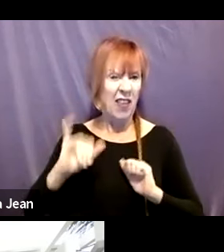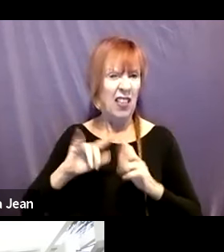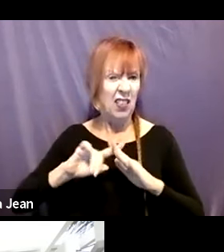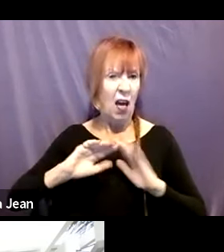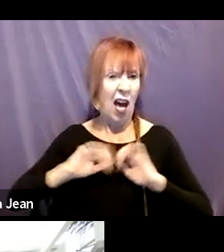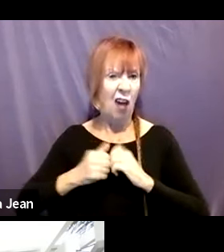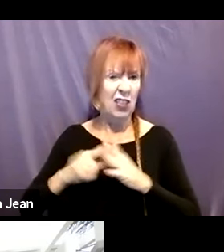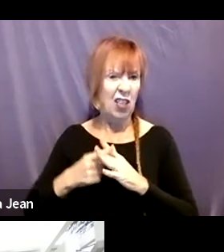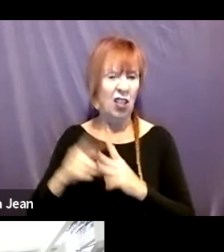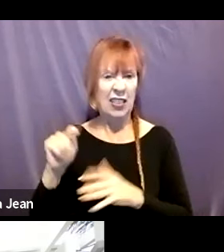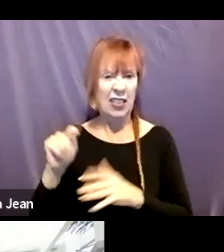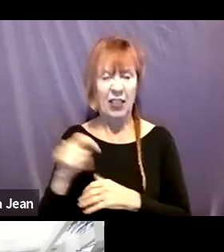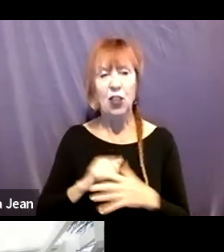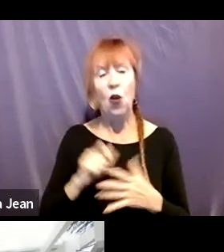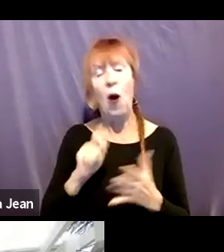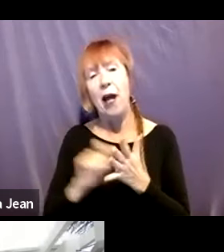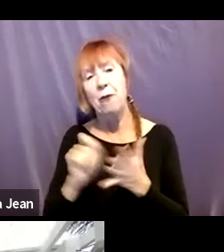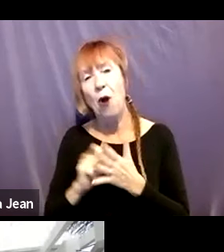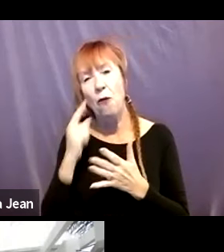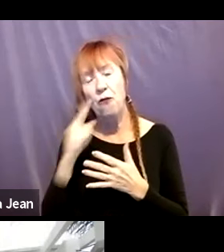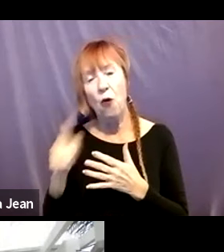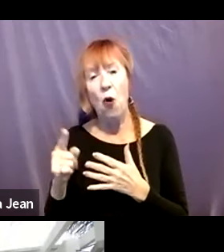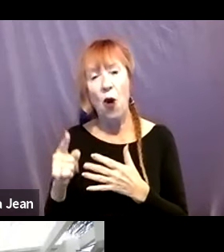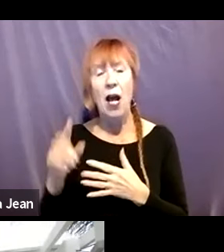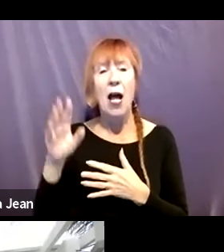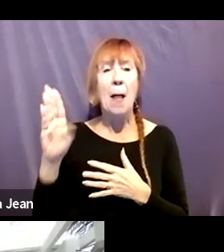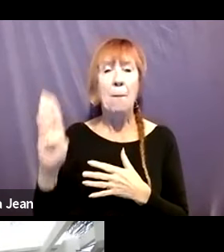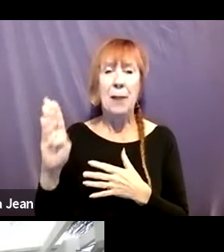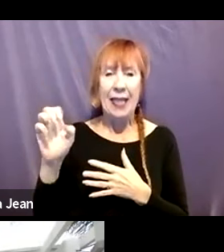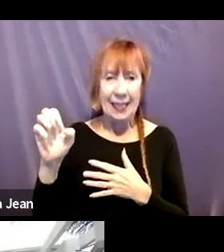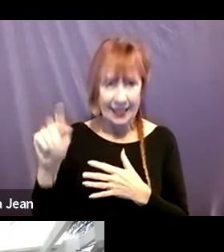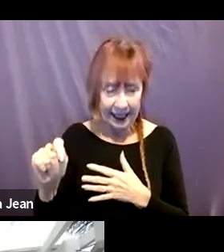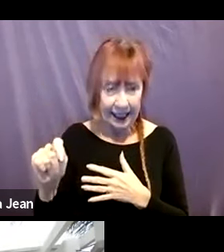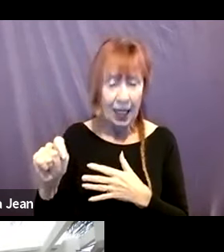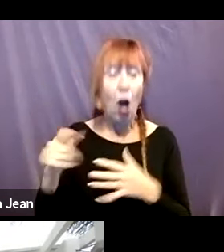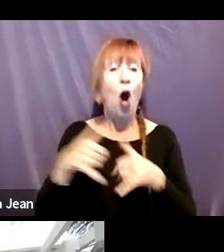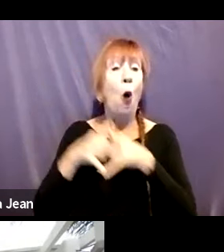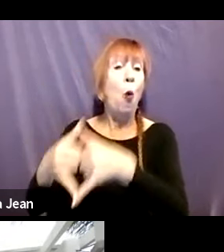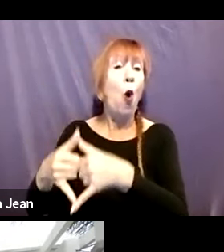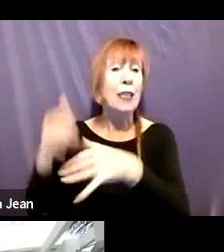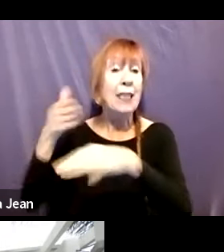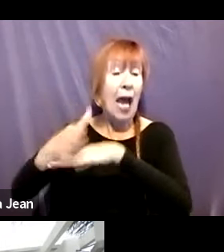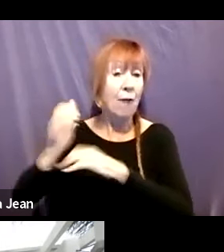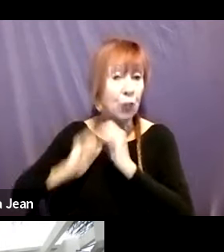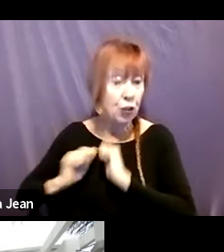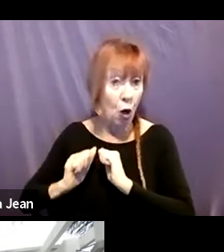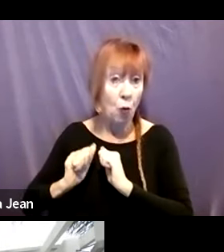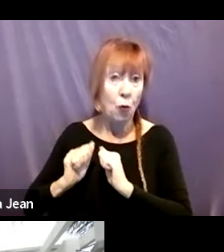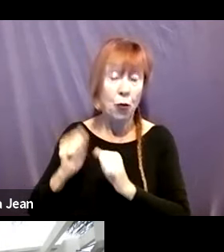I wrote for shows, "BET Awards After" show three years in a row, a show called